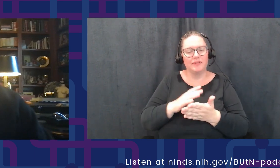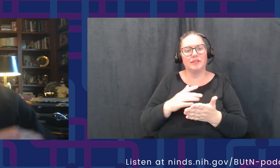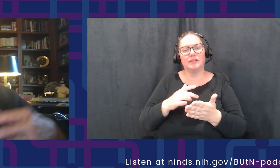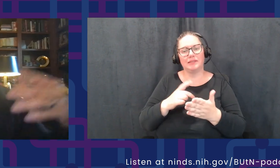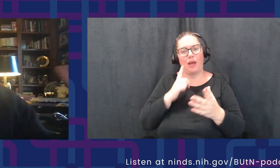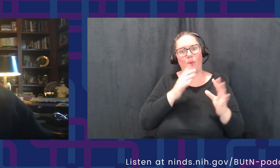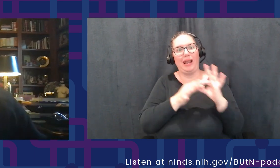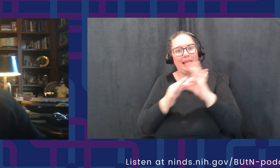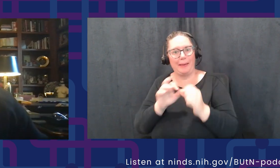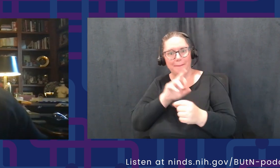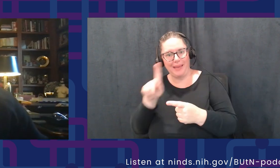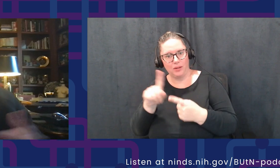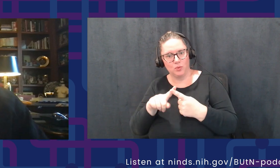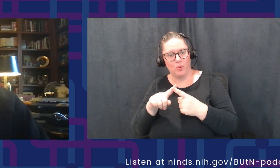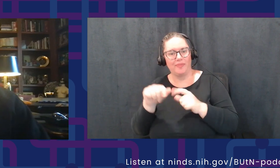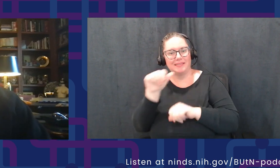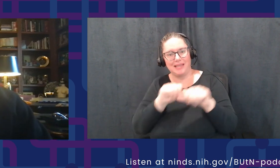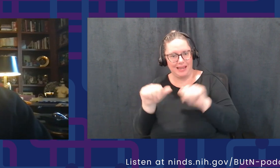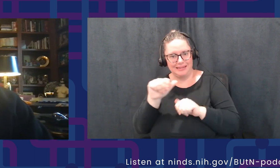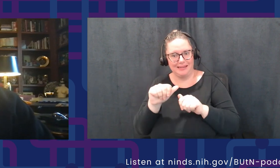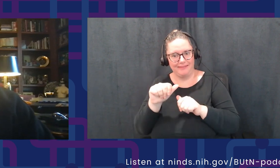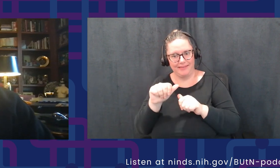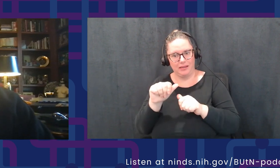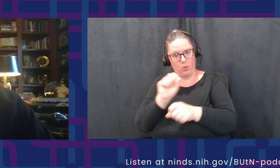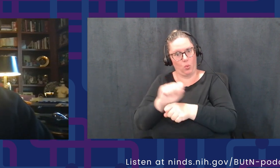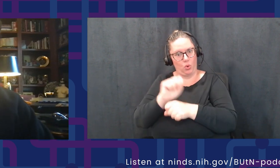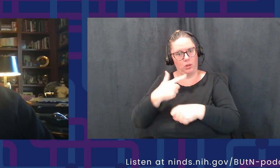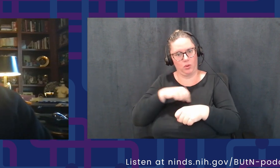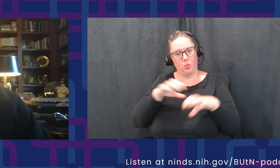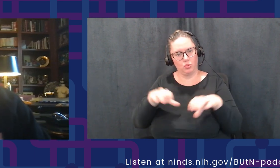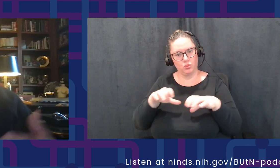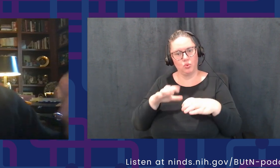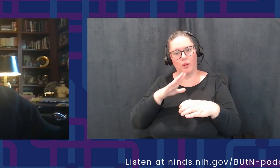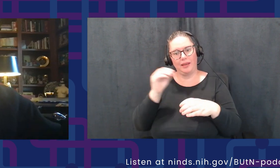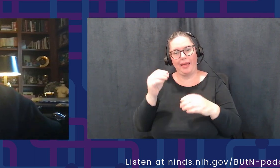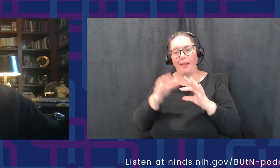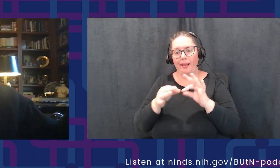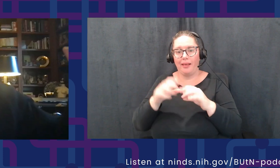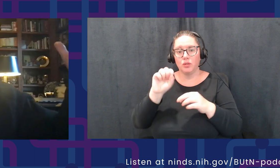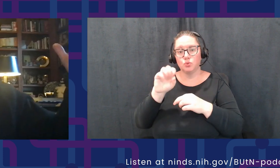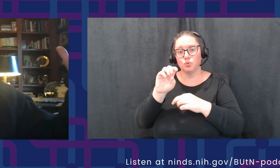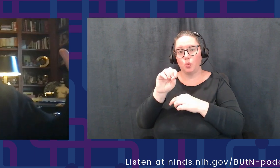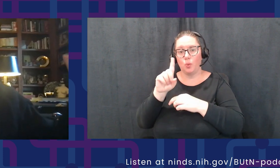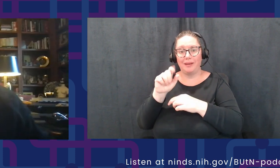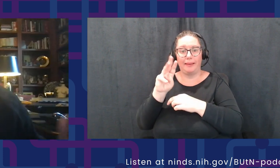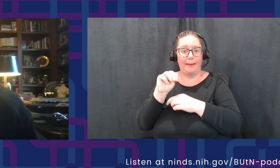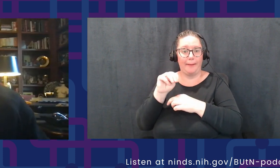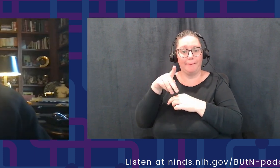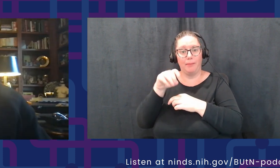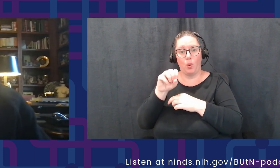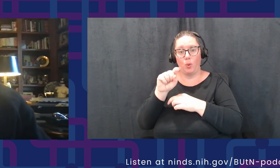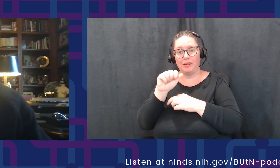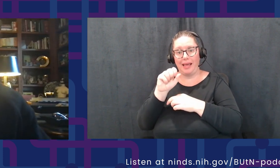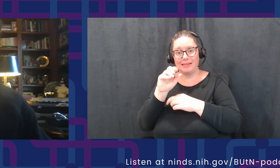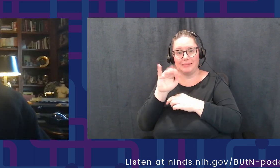And then I will link it back to the scientific endeavors that we're doing. And I will talk about a sodium potassium chloride channel, or a